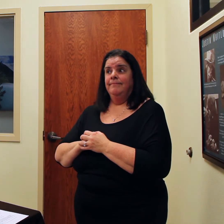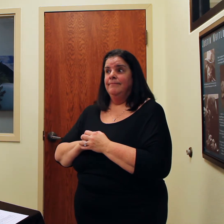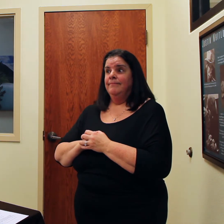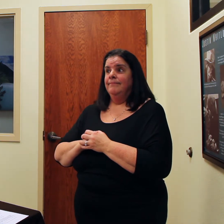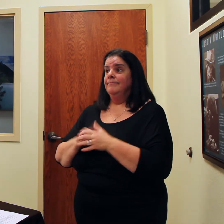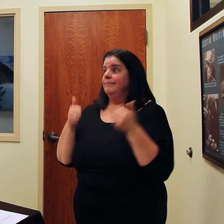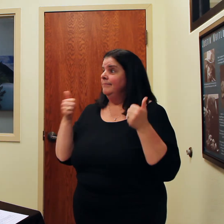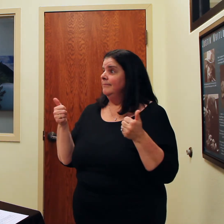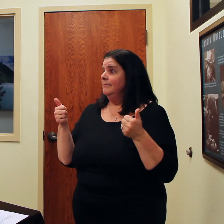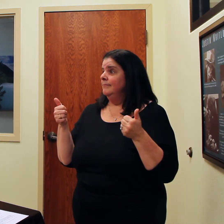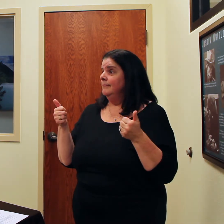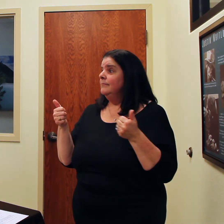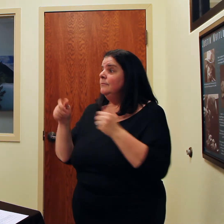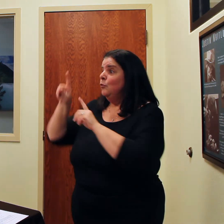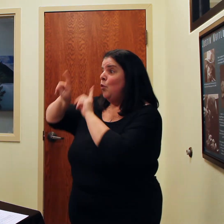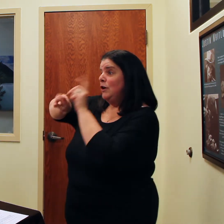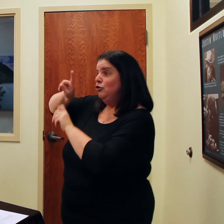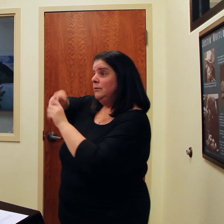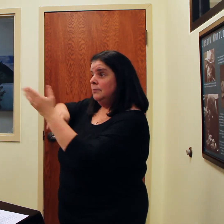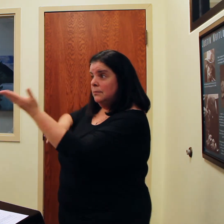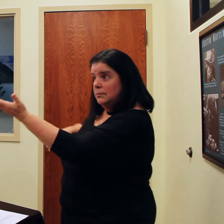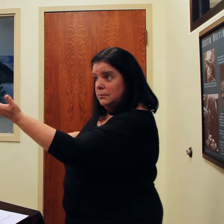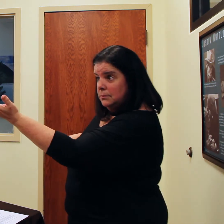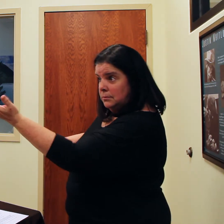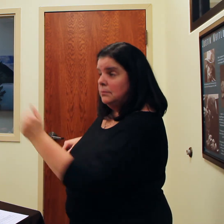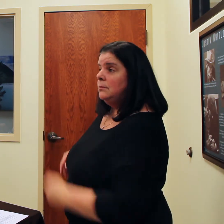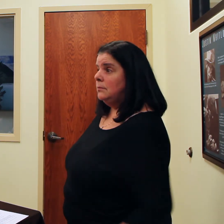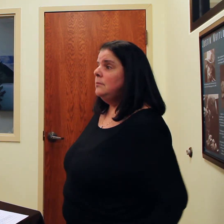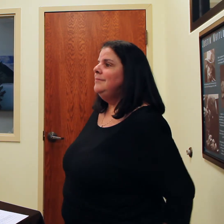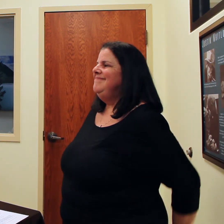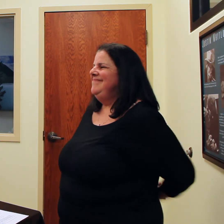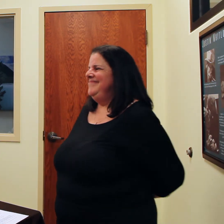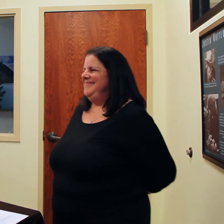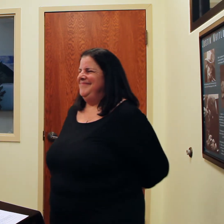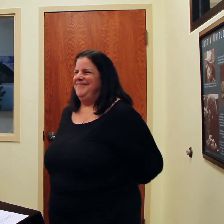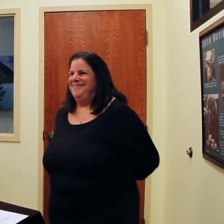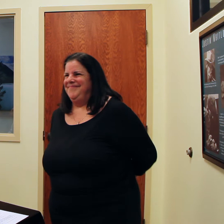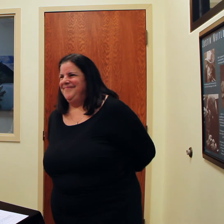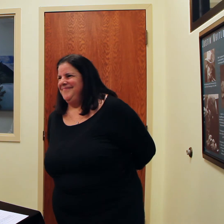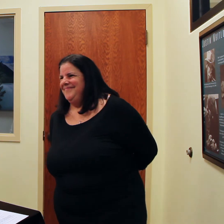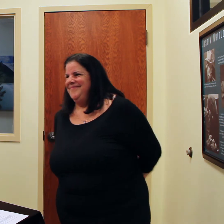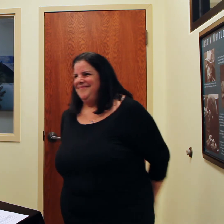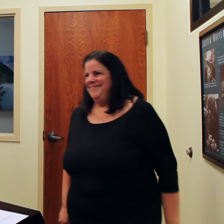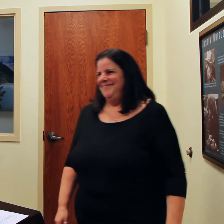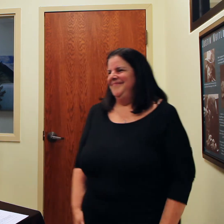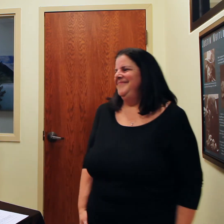Great. Do you have a question? She had another one. [Voiceover] Sorry. That's okay.